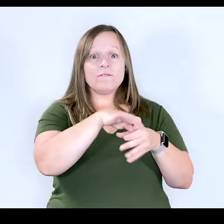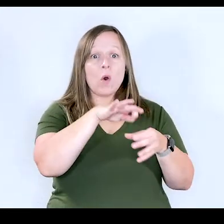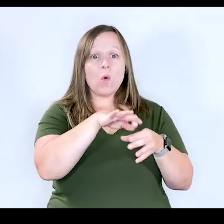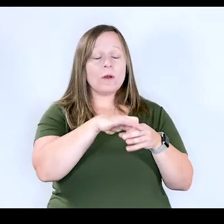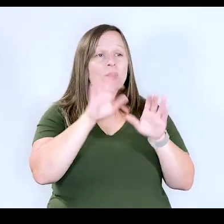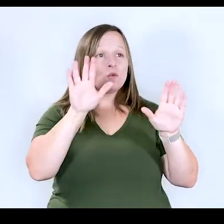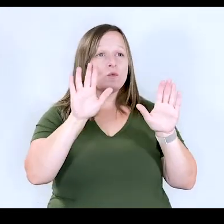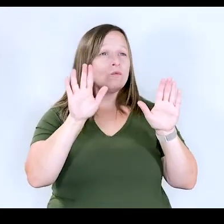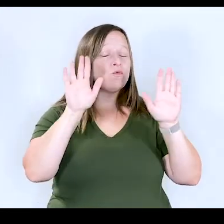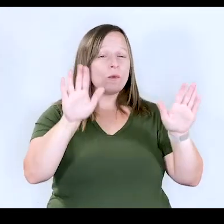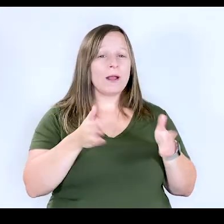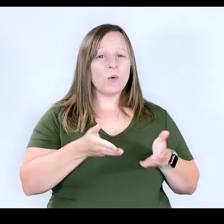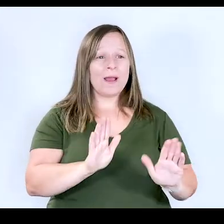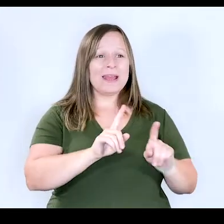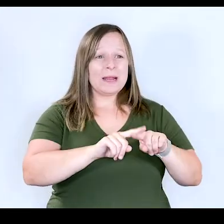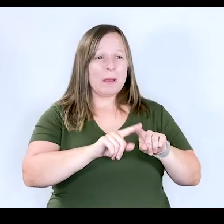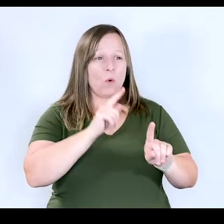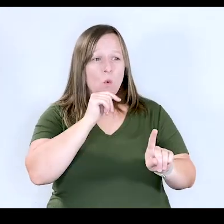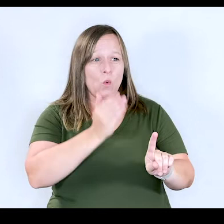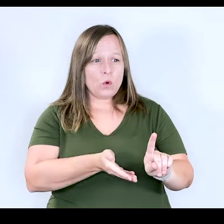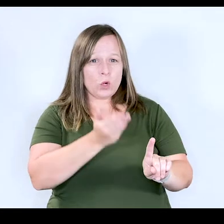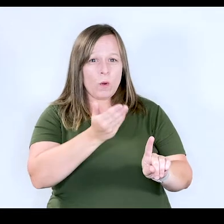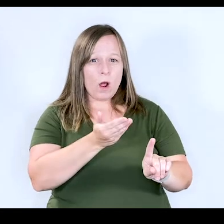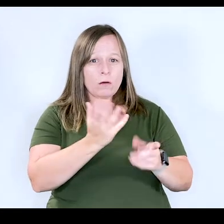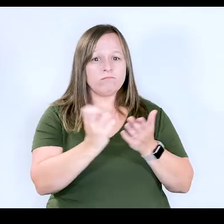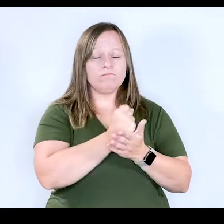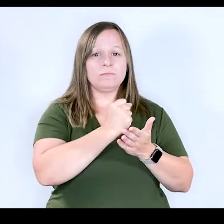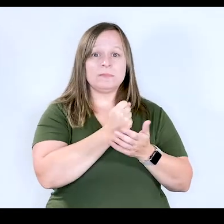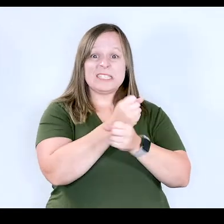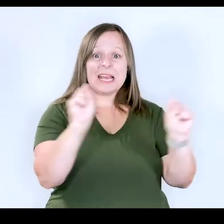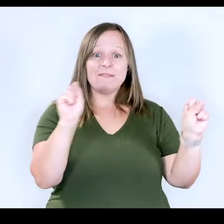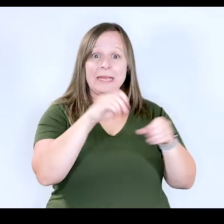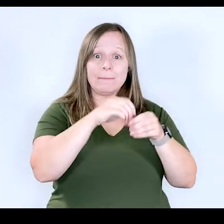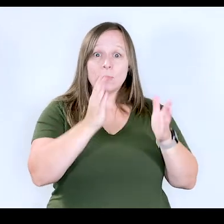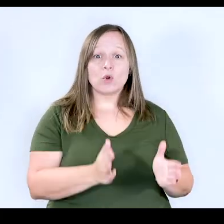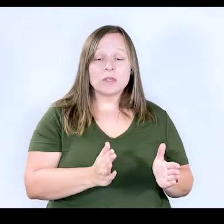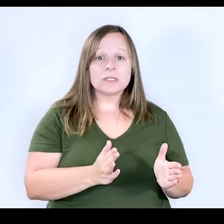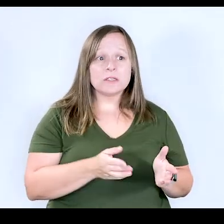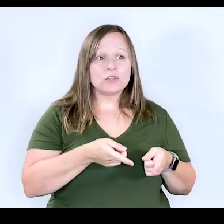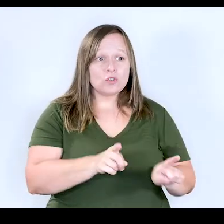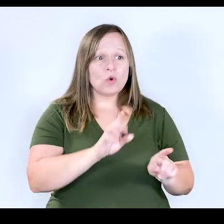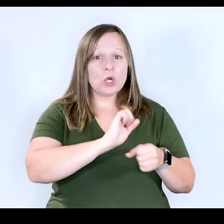Early voting is a great way, depending on who you are, to vote safely during COVID.